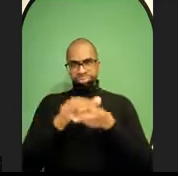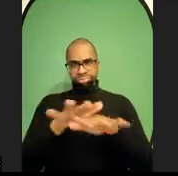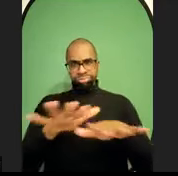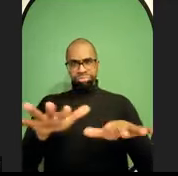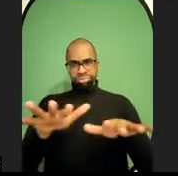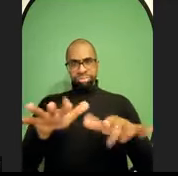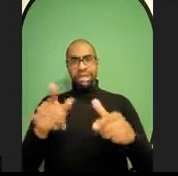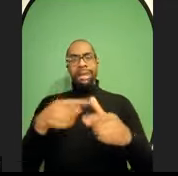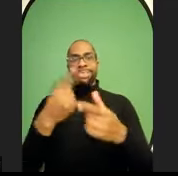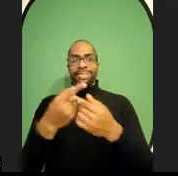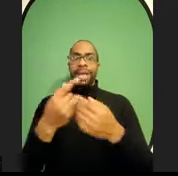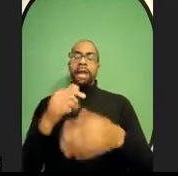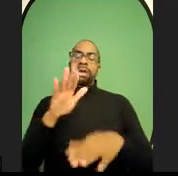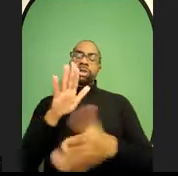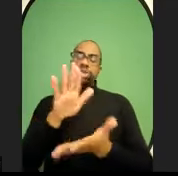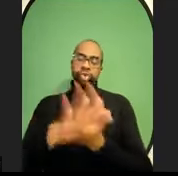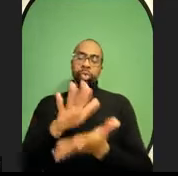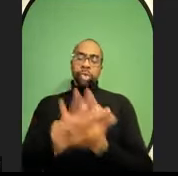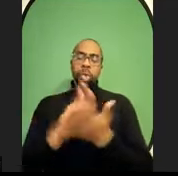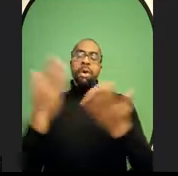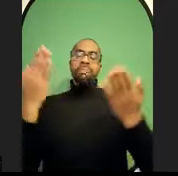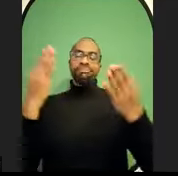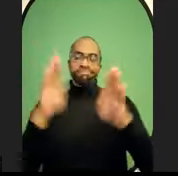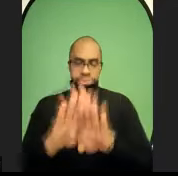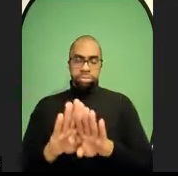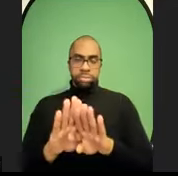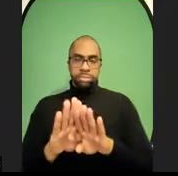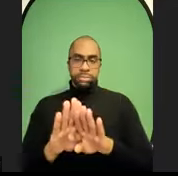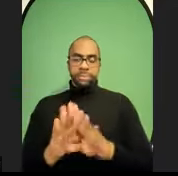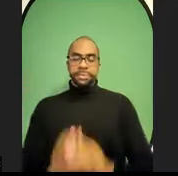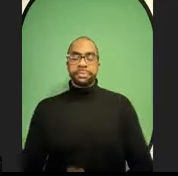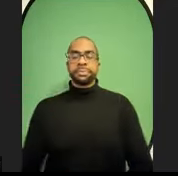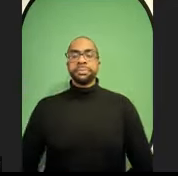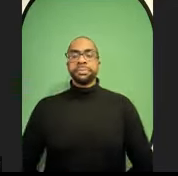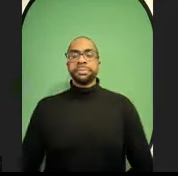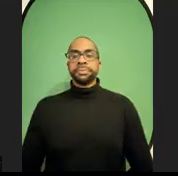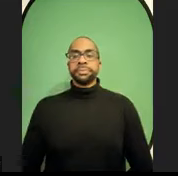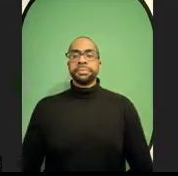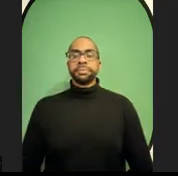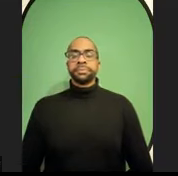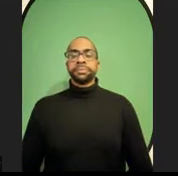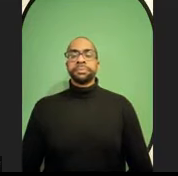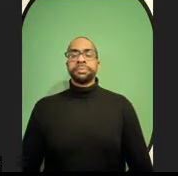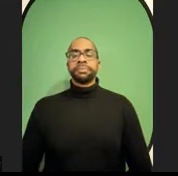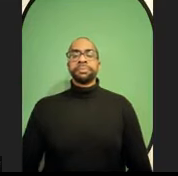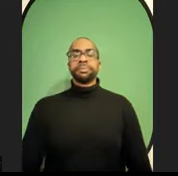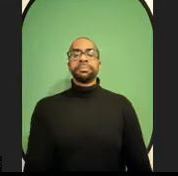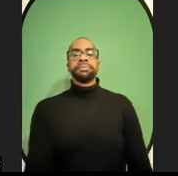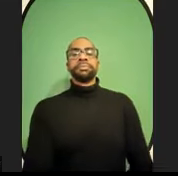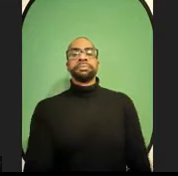we determine that it's widespread across the. campus campus, there is the possible campus, there is the possibility that a school could cut that a school could shut down.